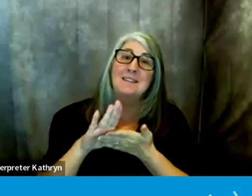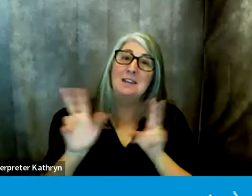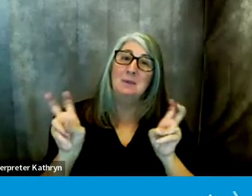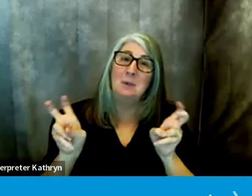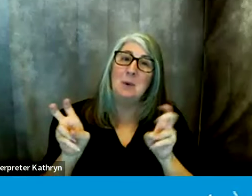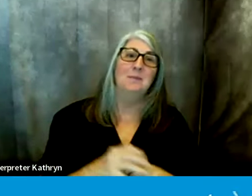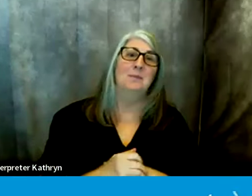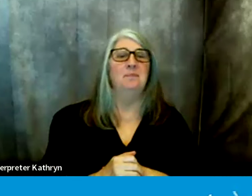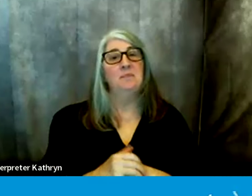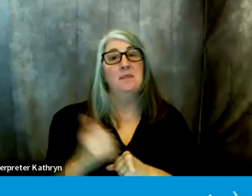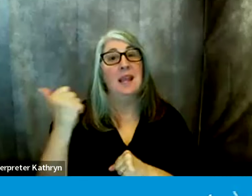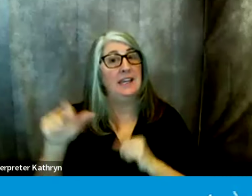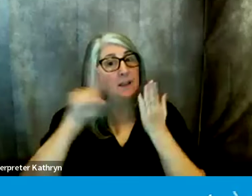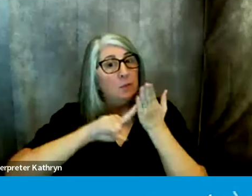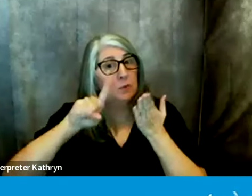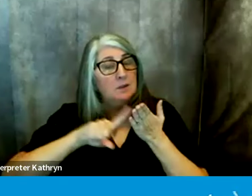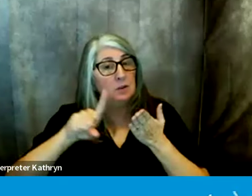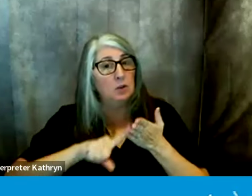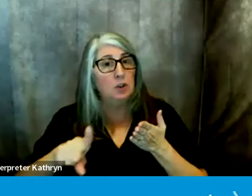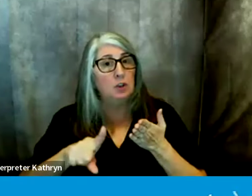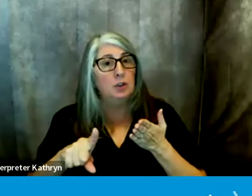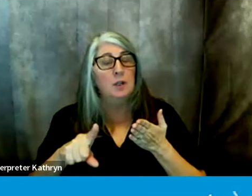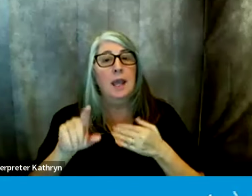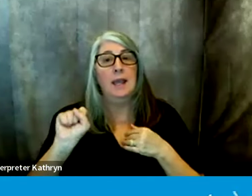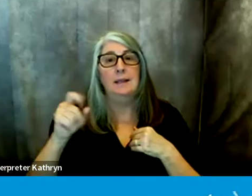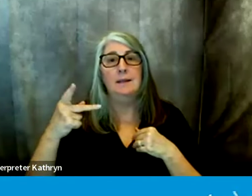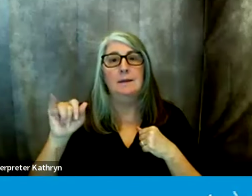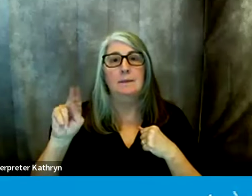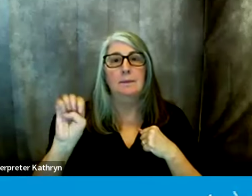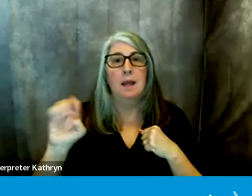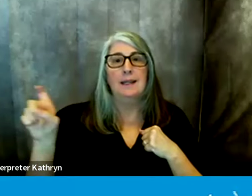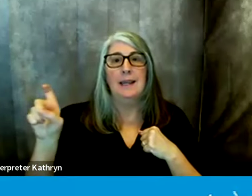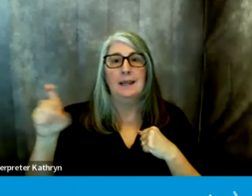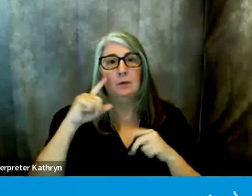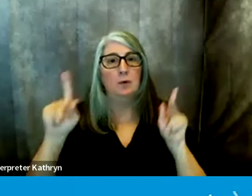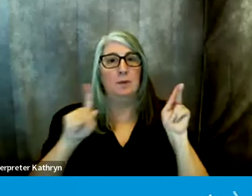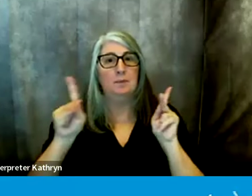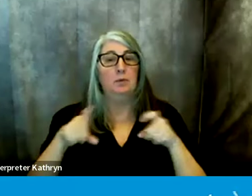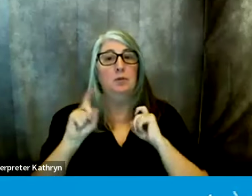Are there any research openings at SpineX for people to contribute to participate?